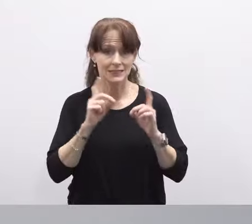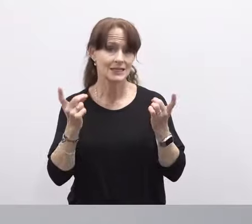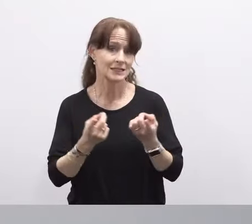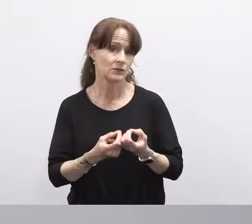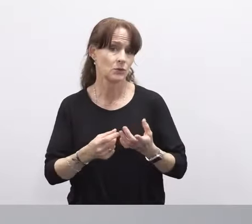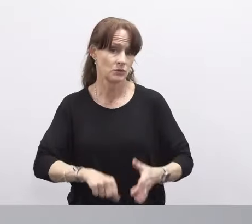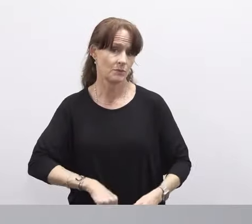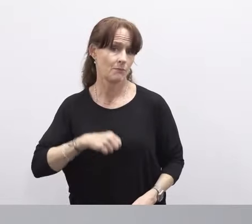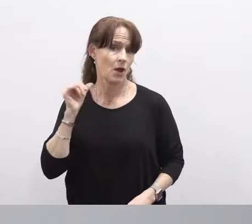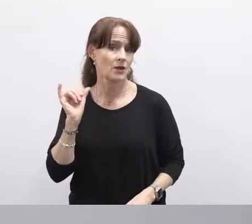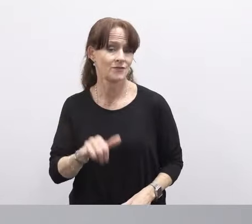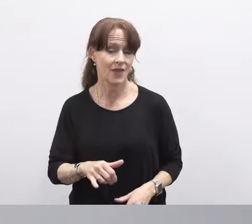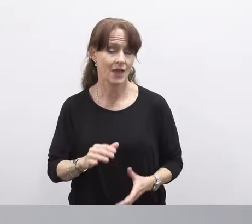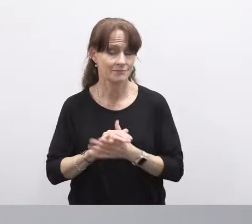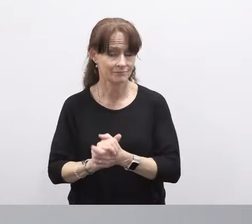So congratulations. [America] Thank you.